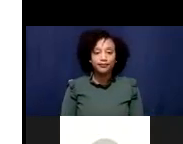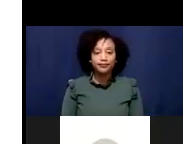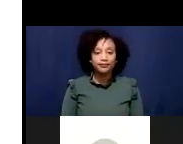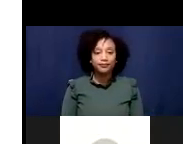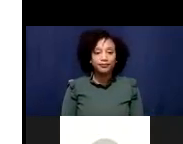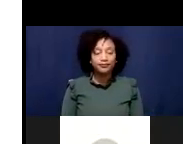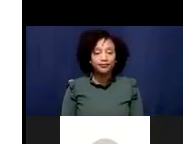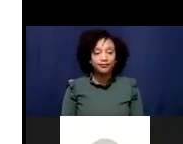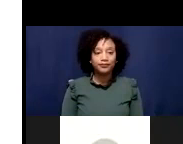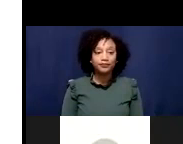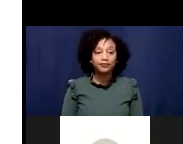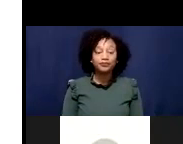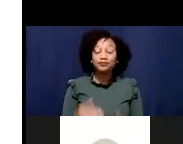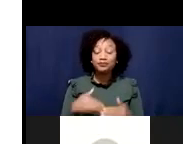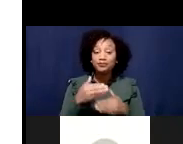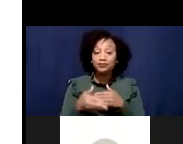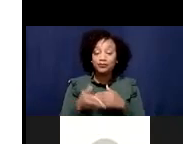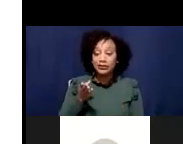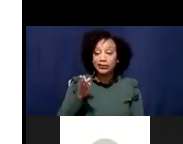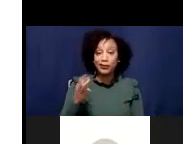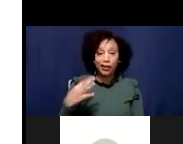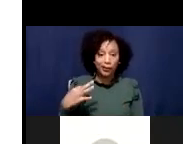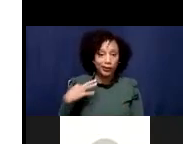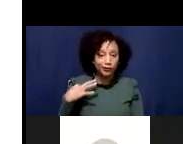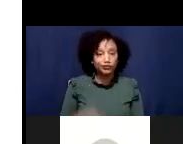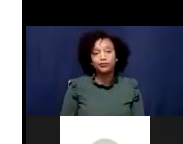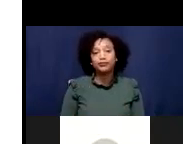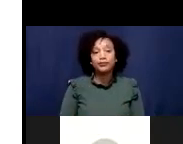Moving on to submitting your application,